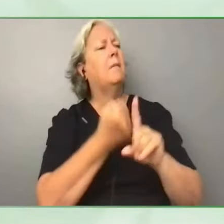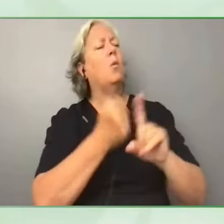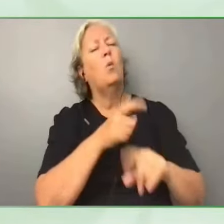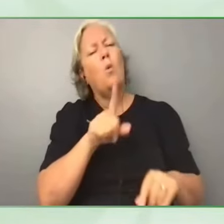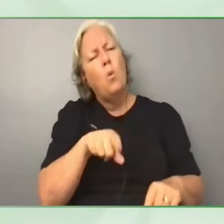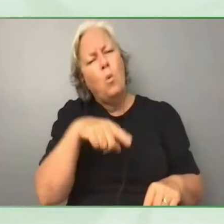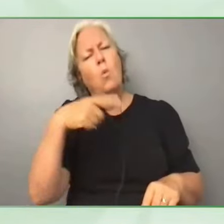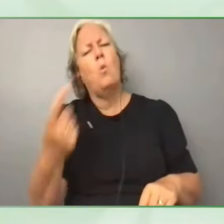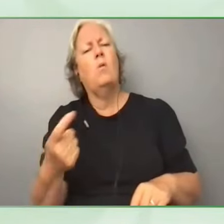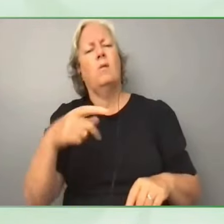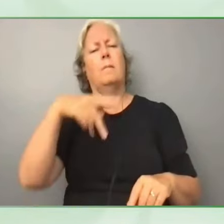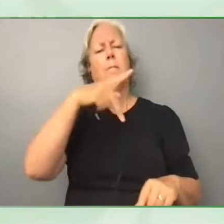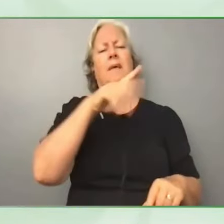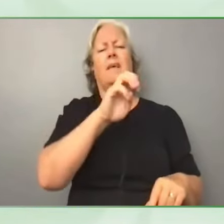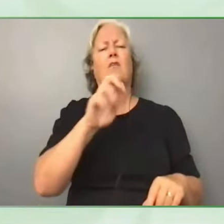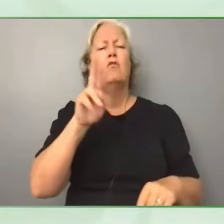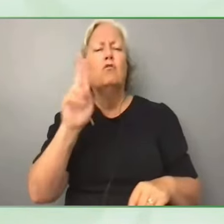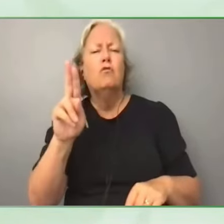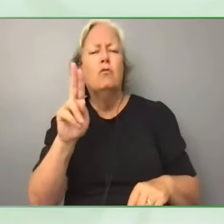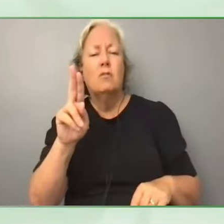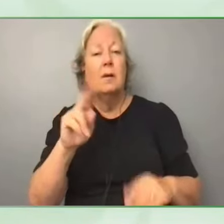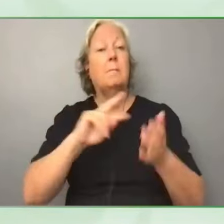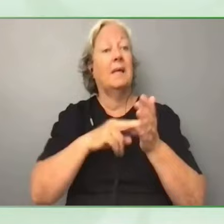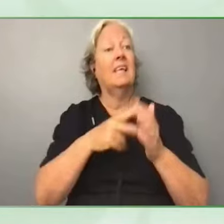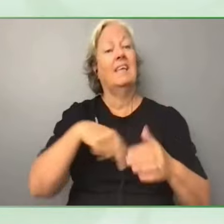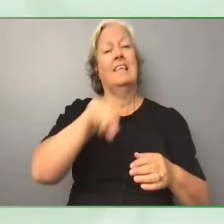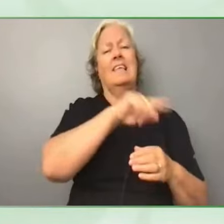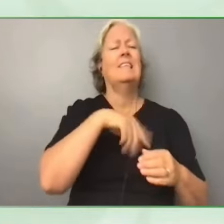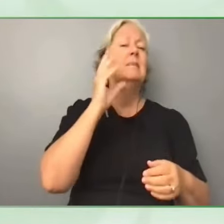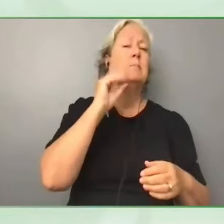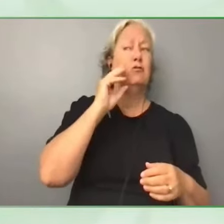survivors of institution to live within their community.